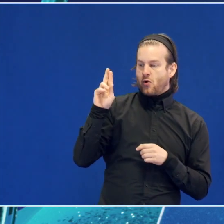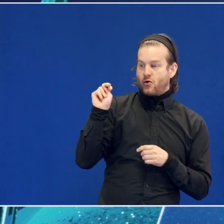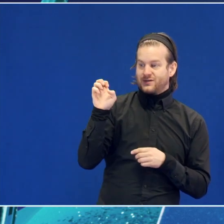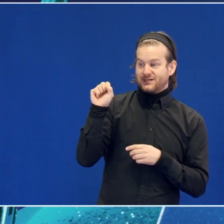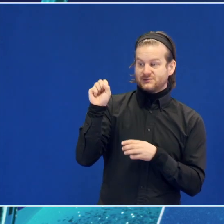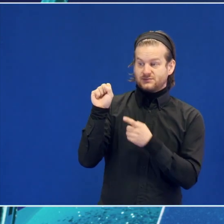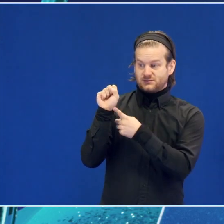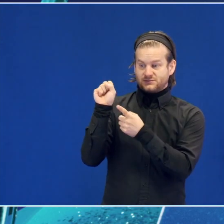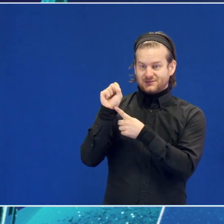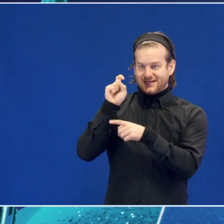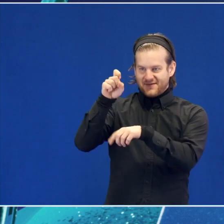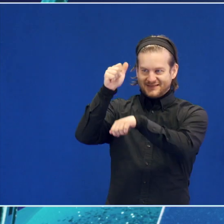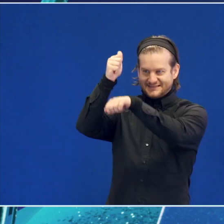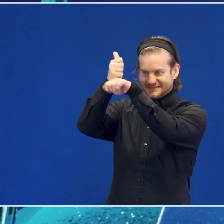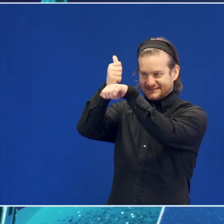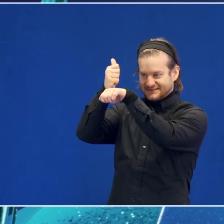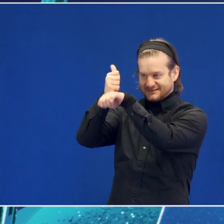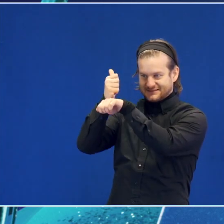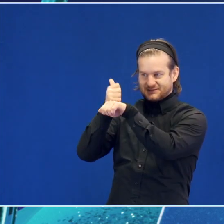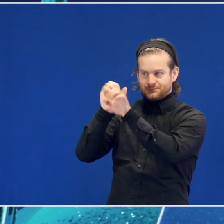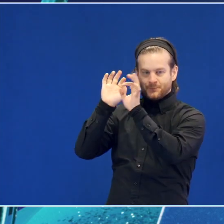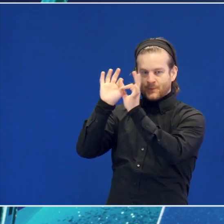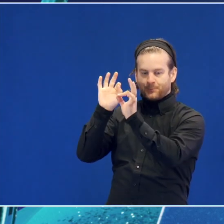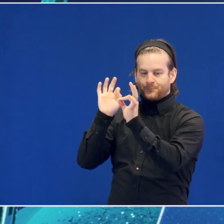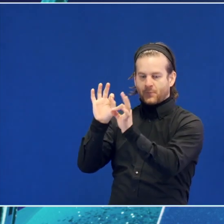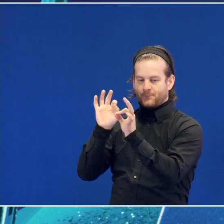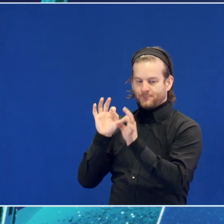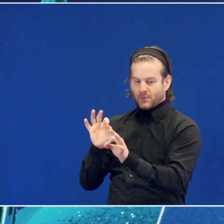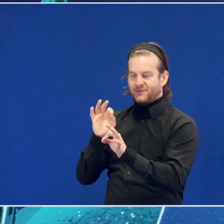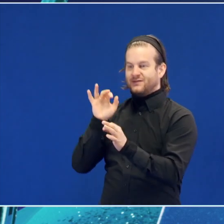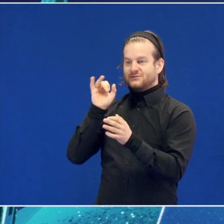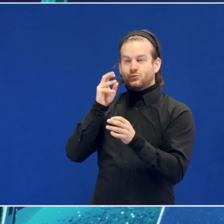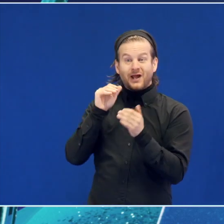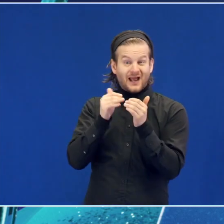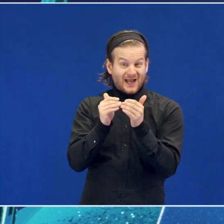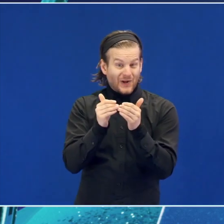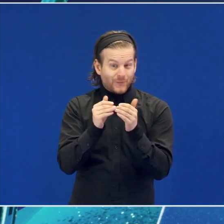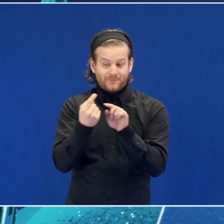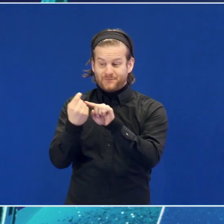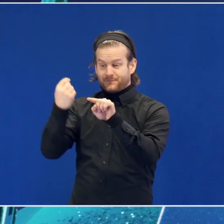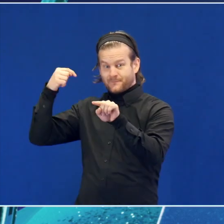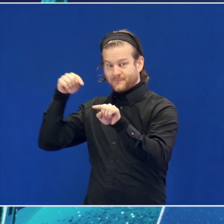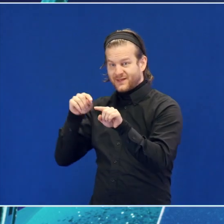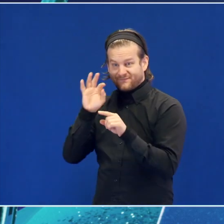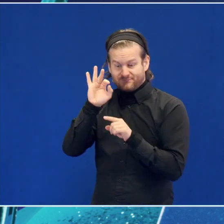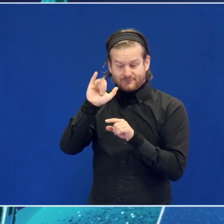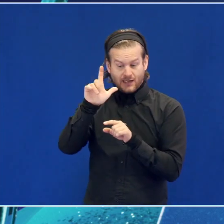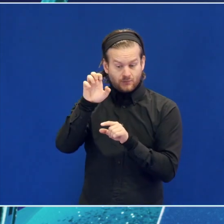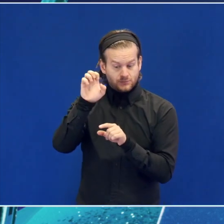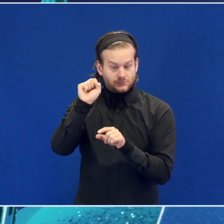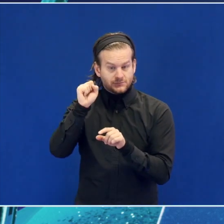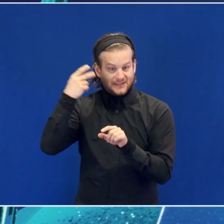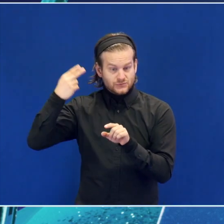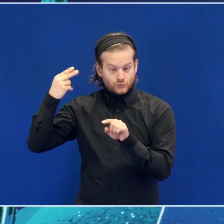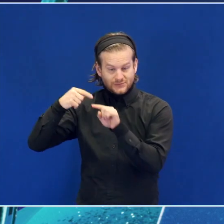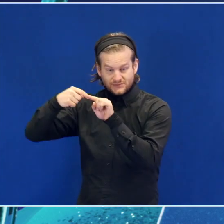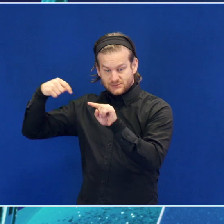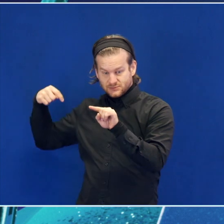where you can look at the interactions between the different agents and what caused that churn. And churn is bad from a lot of perspectives,